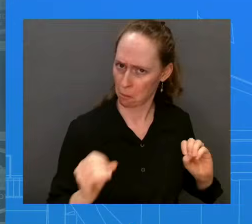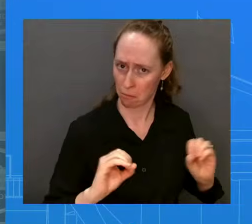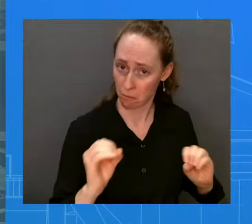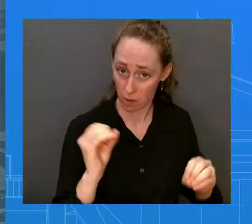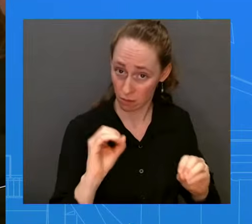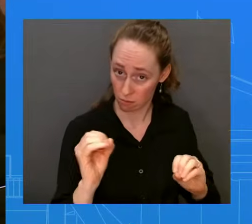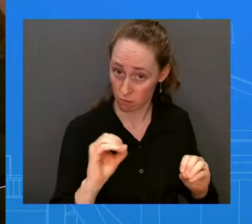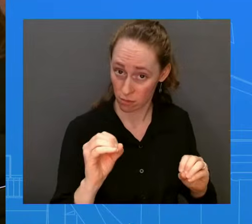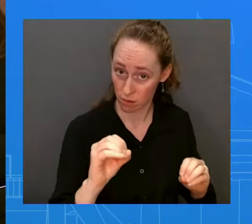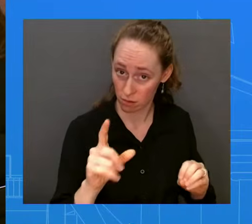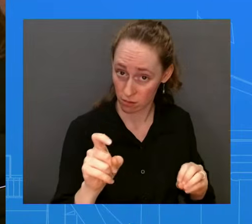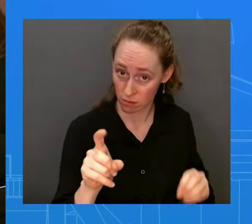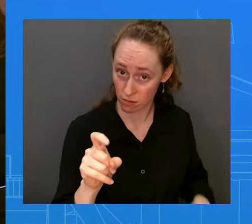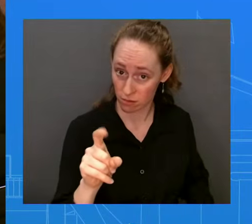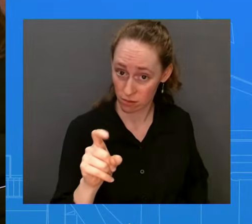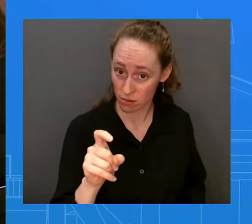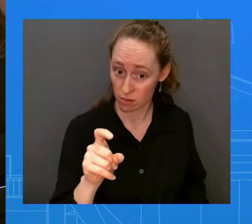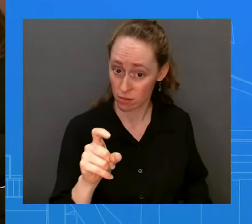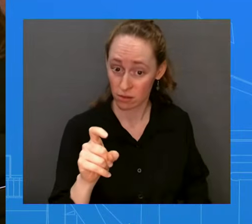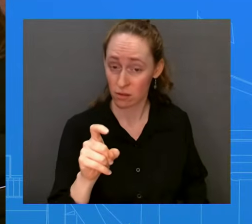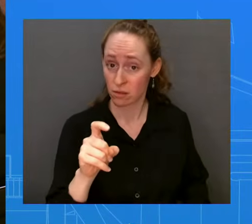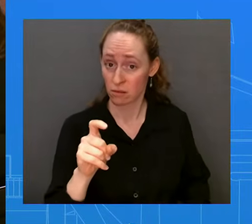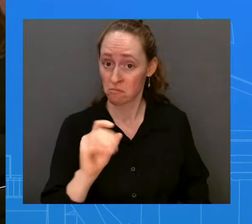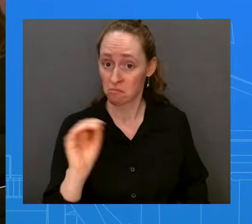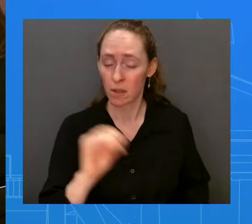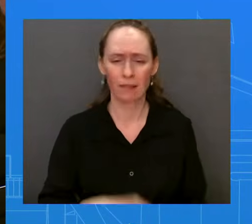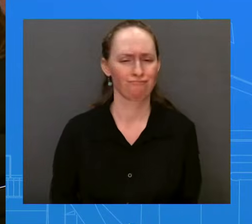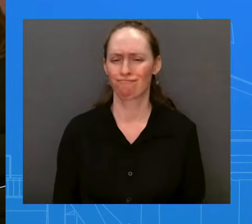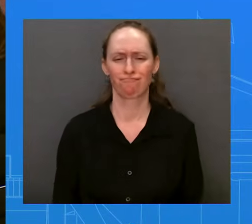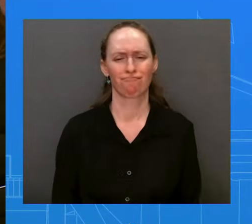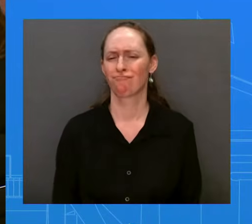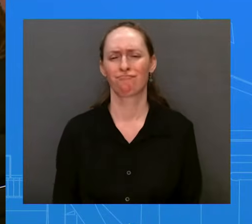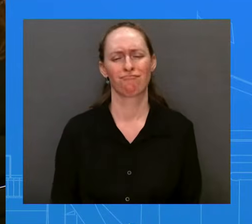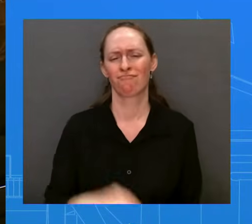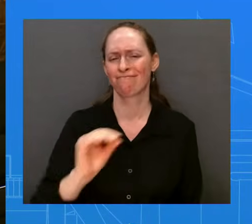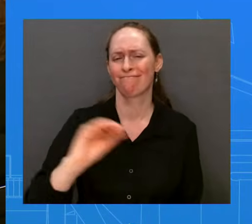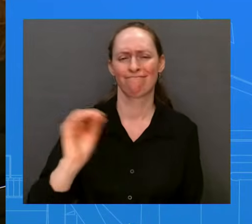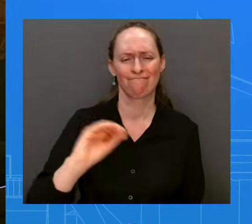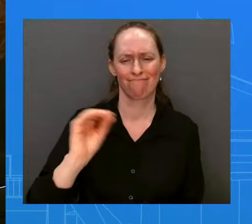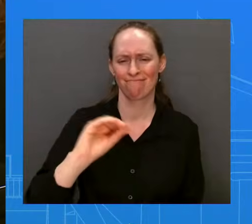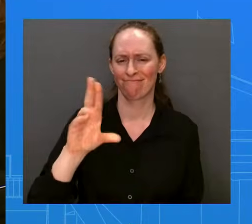The Press: And then, finally, can you tell us anything more about this octagonal object? How big was it?